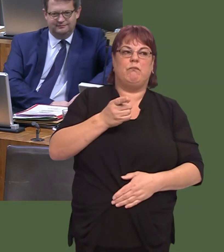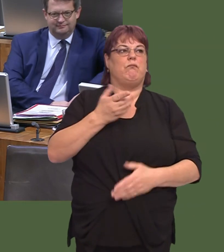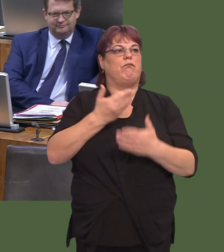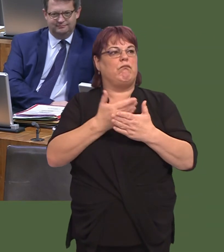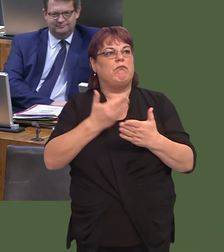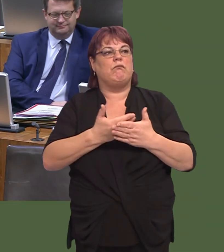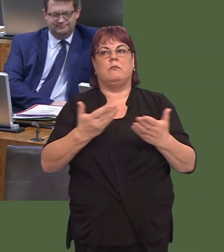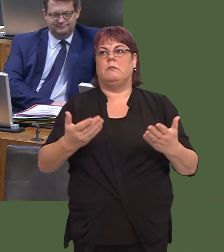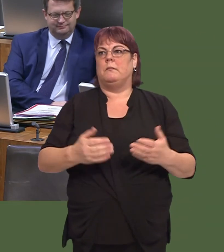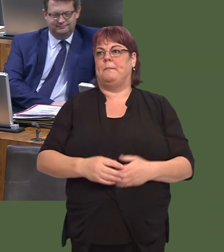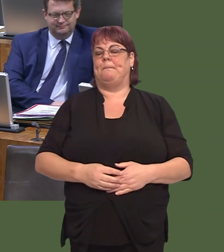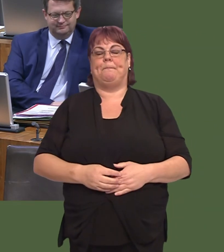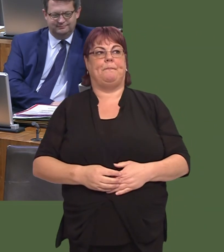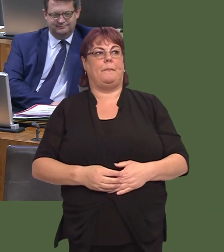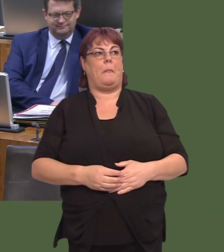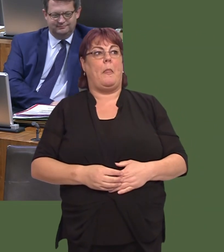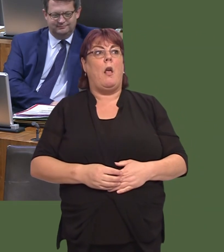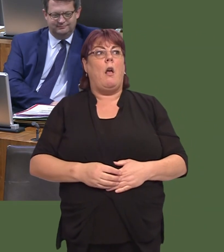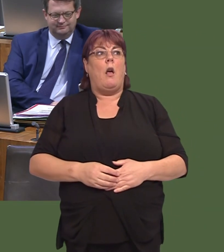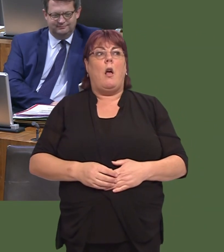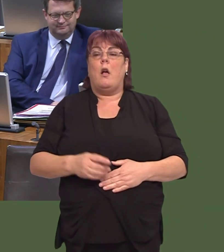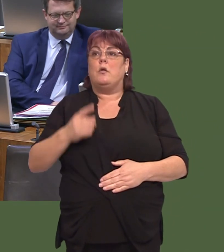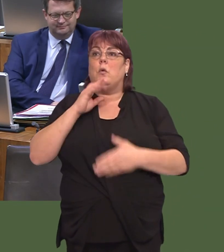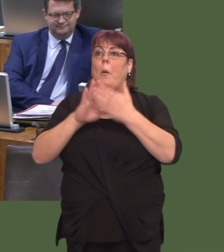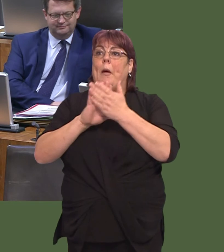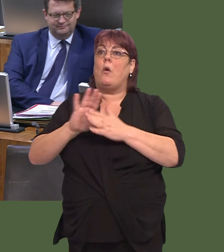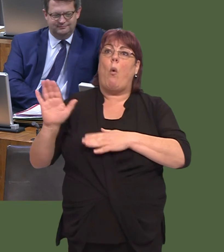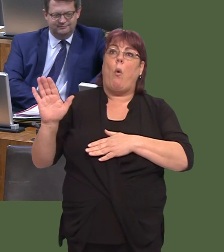Now, I donít say that the entire Conservative party would agree with his actions, but, if